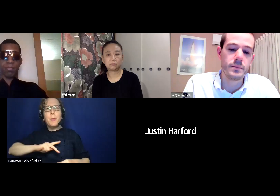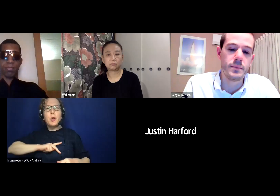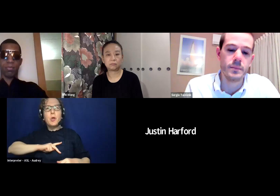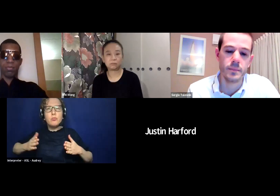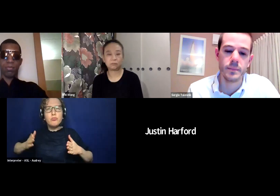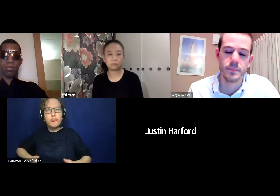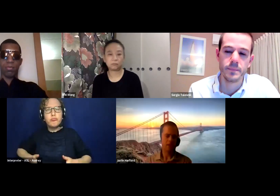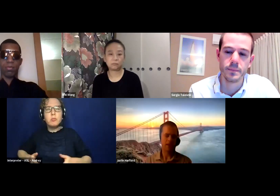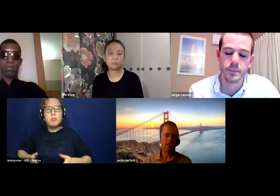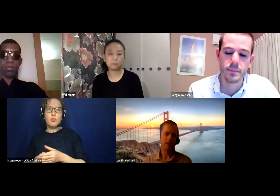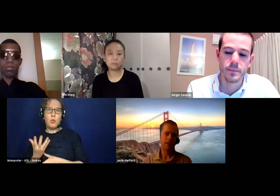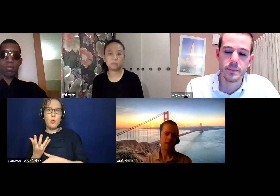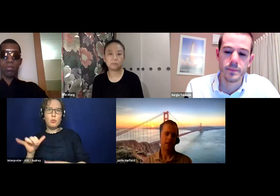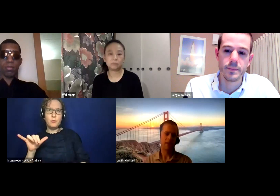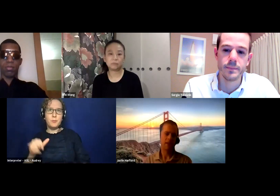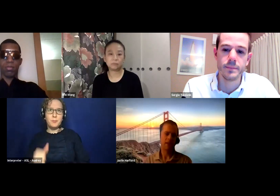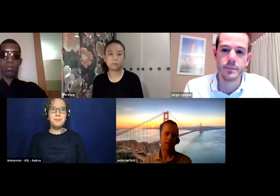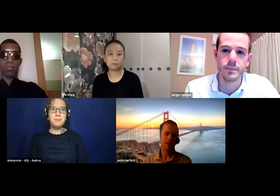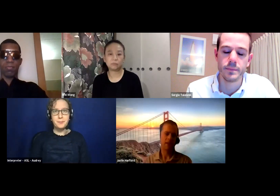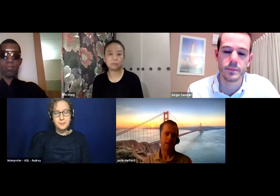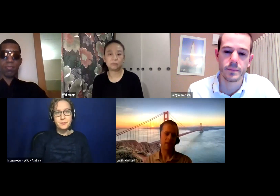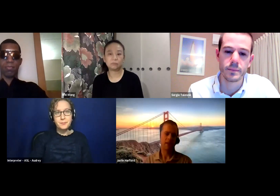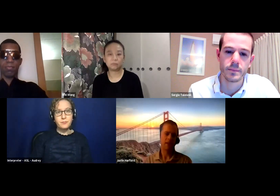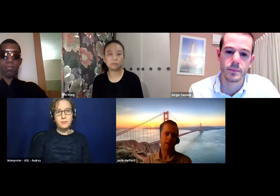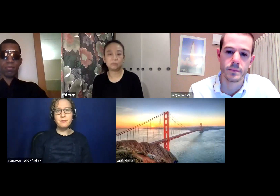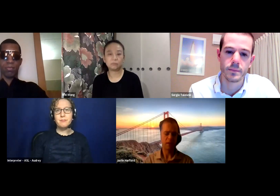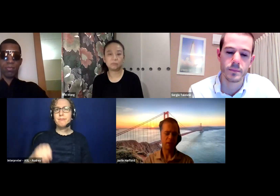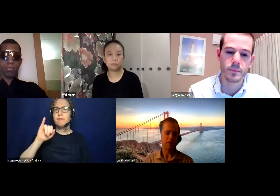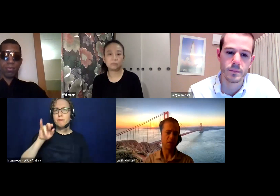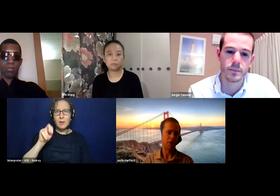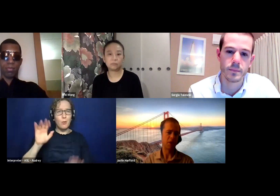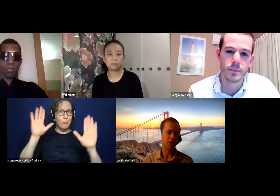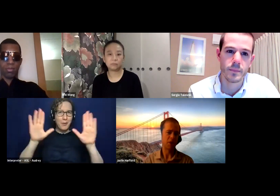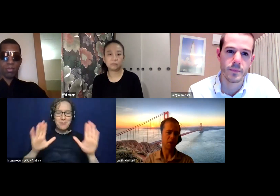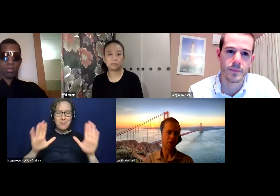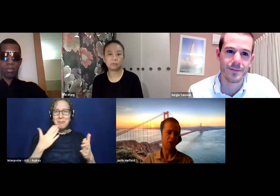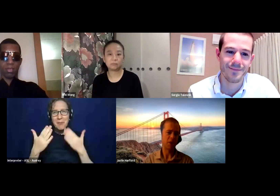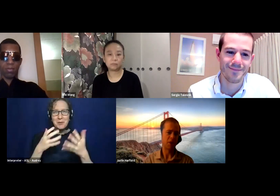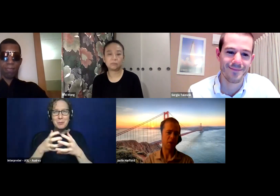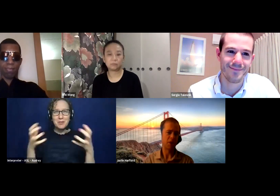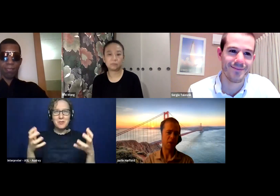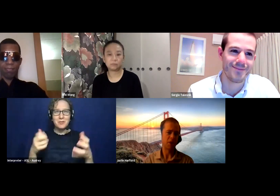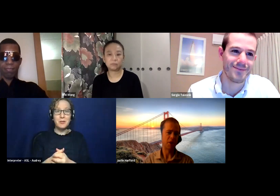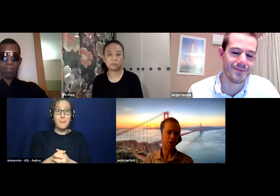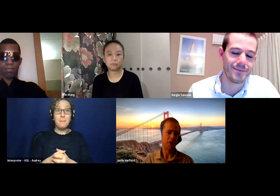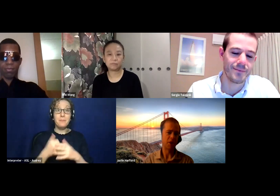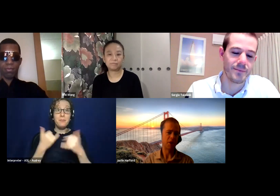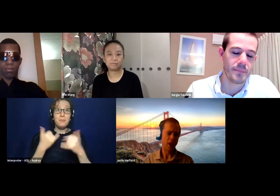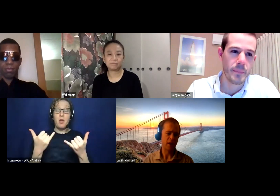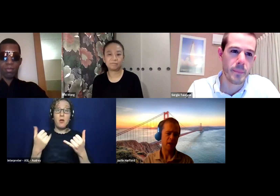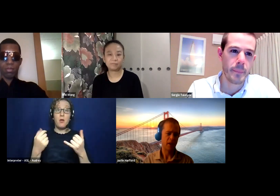Excellent. Great. And thank you so much for that. And now going back to Wei Wang,